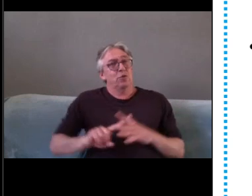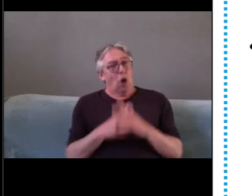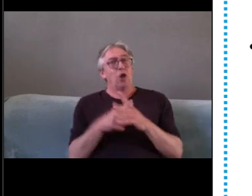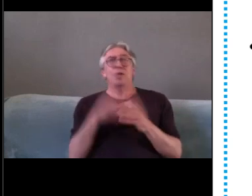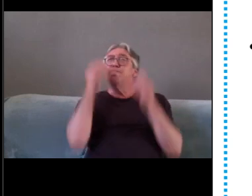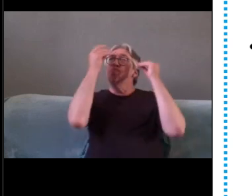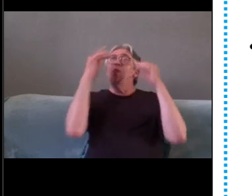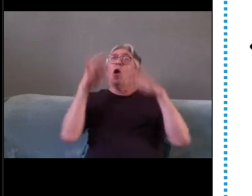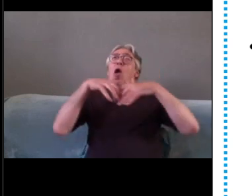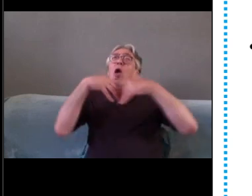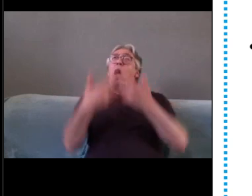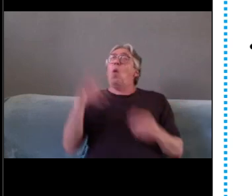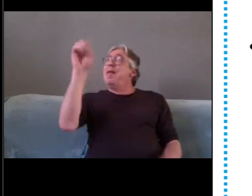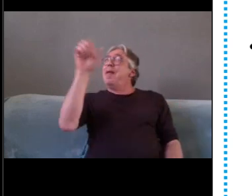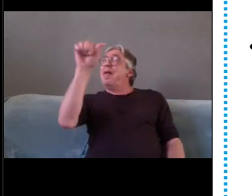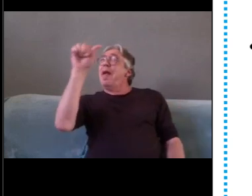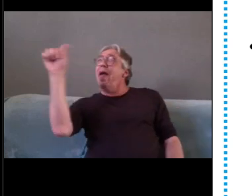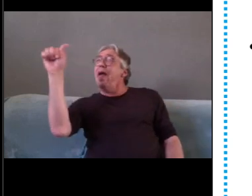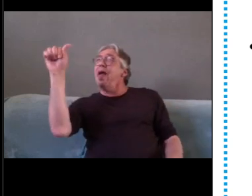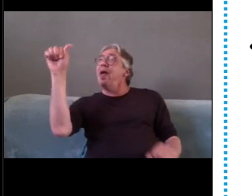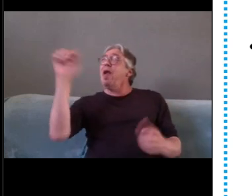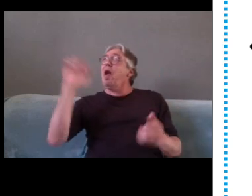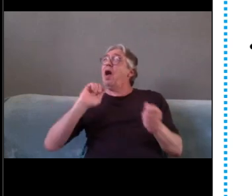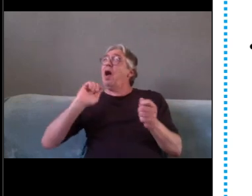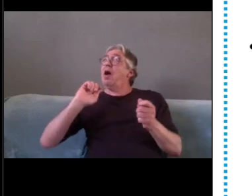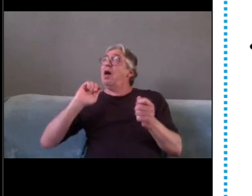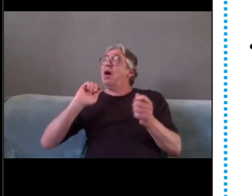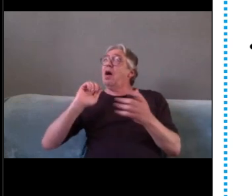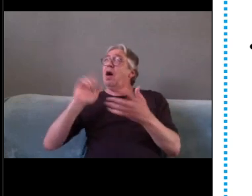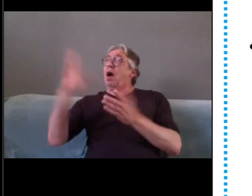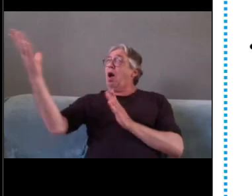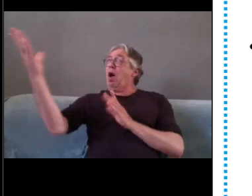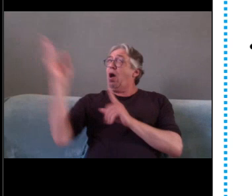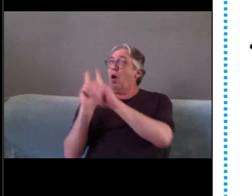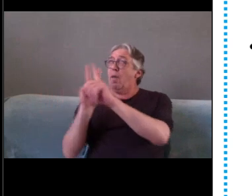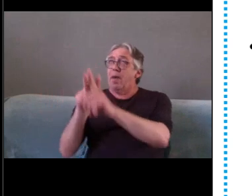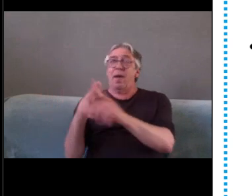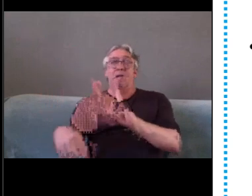Okay. I think we are done with the presentations and we can start taking questions.